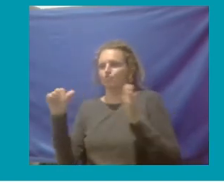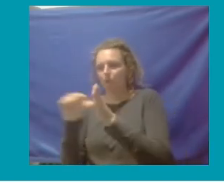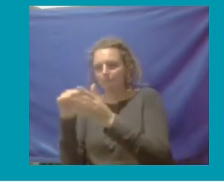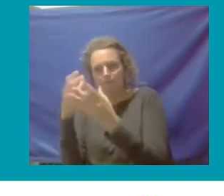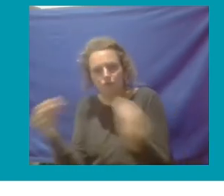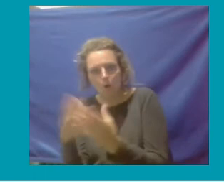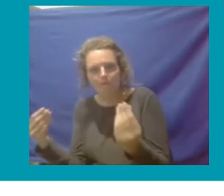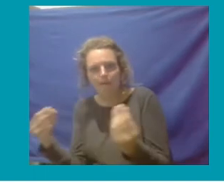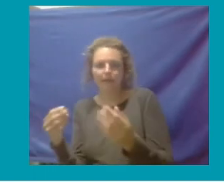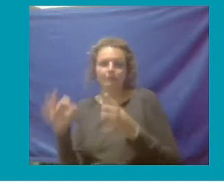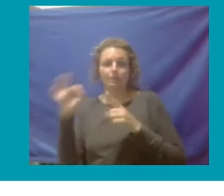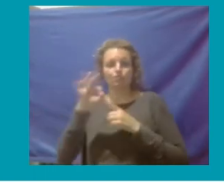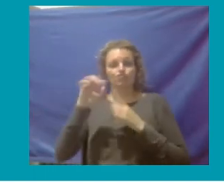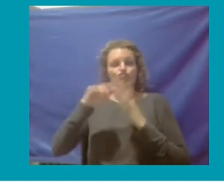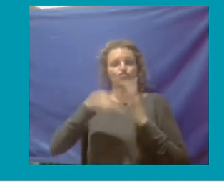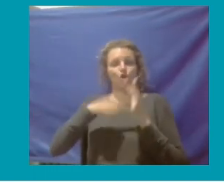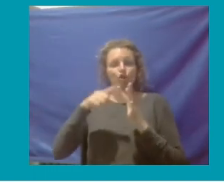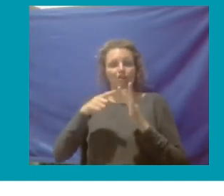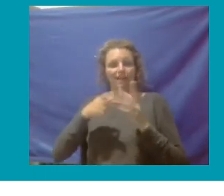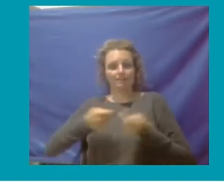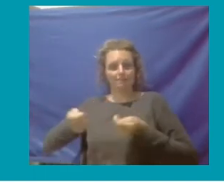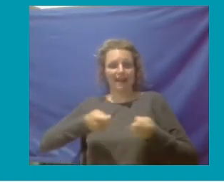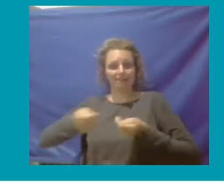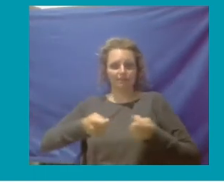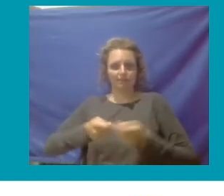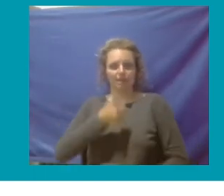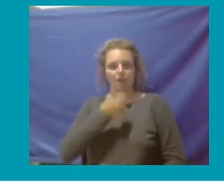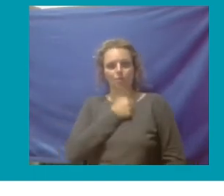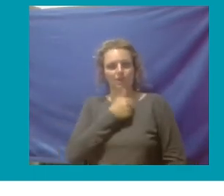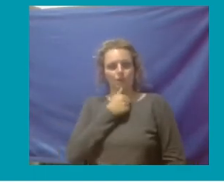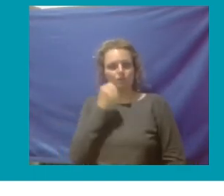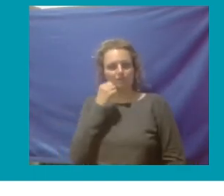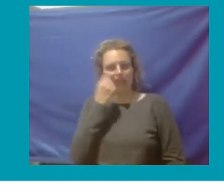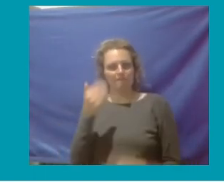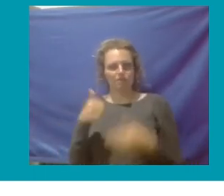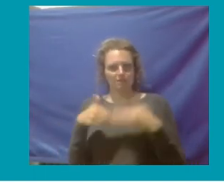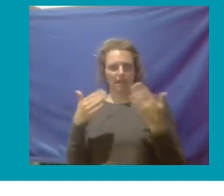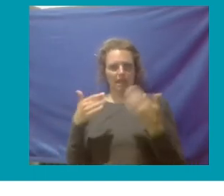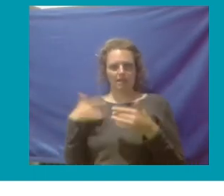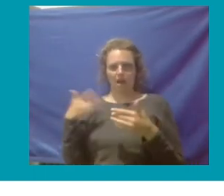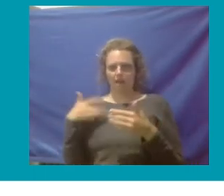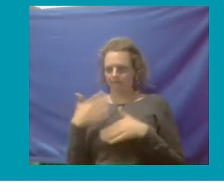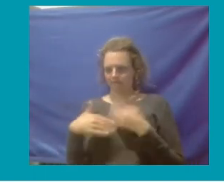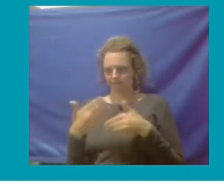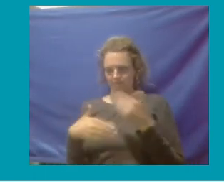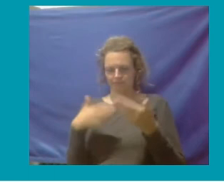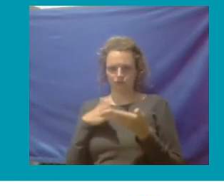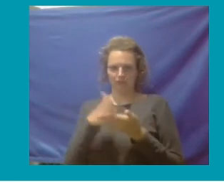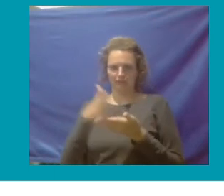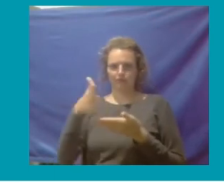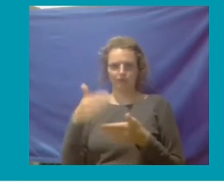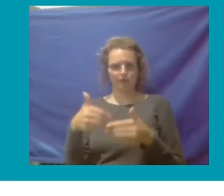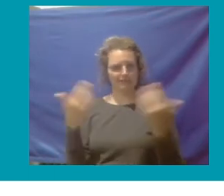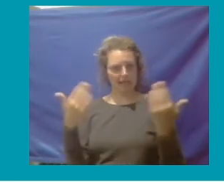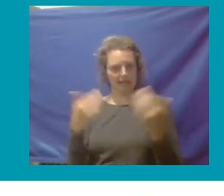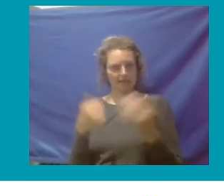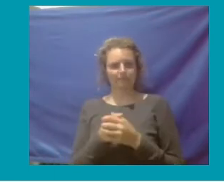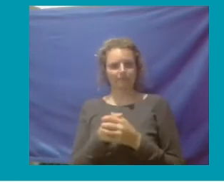in an organisation, we use in our everyday lives just to just to get through the day. And I think you know, organisations are now recognizing that,